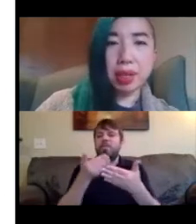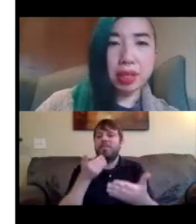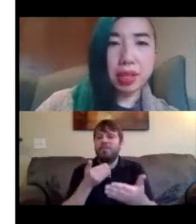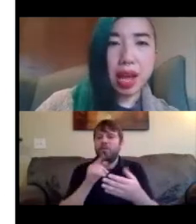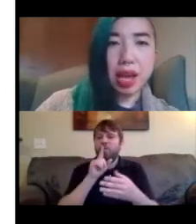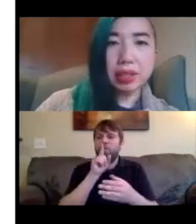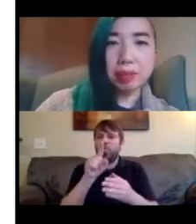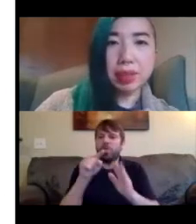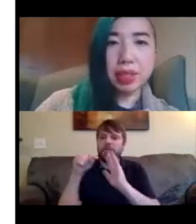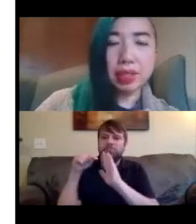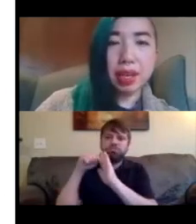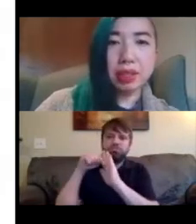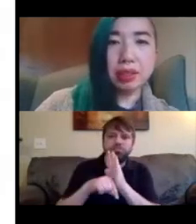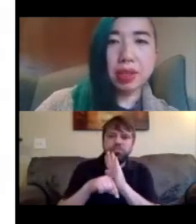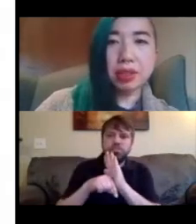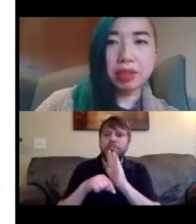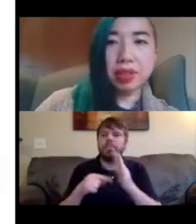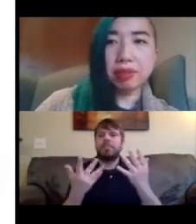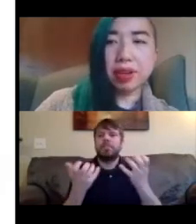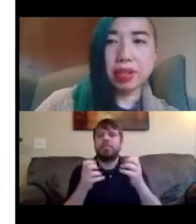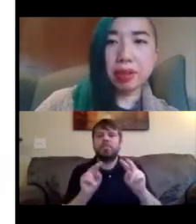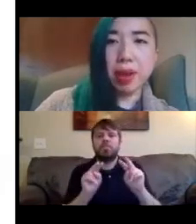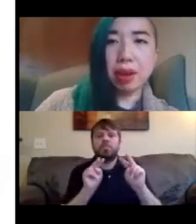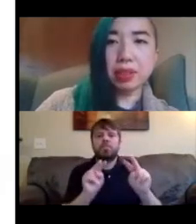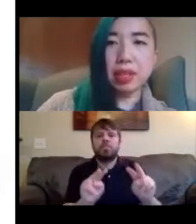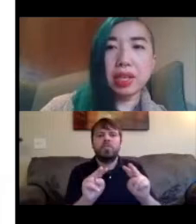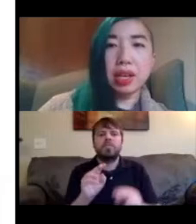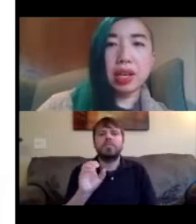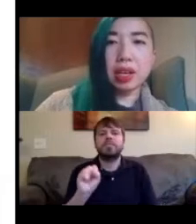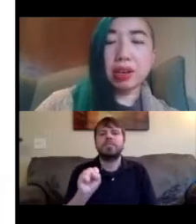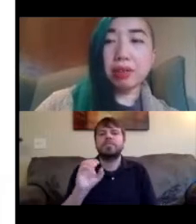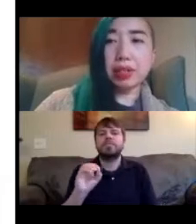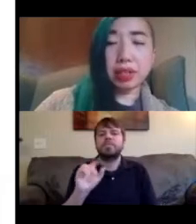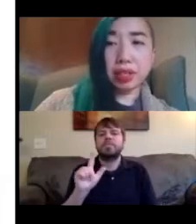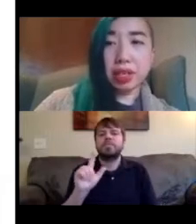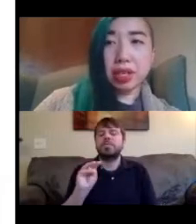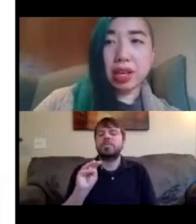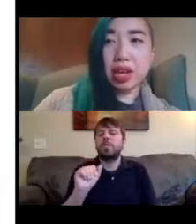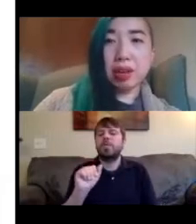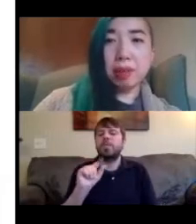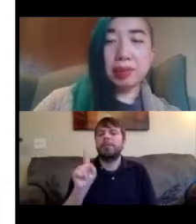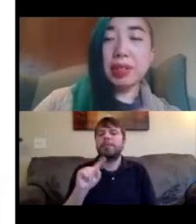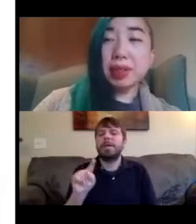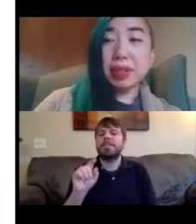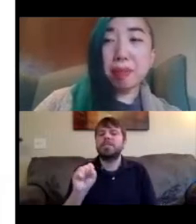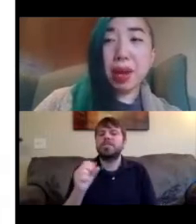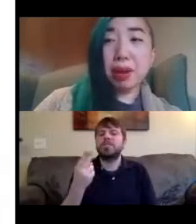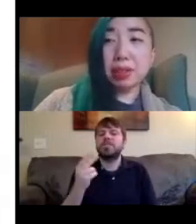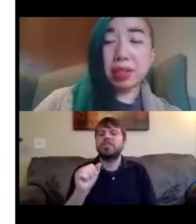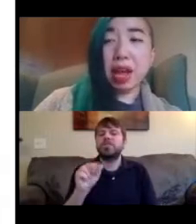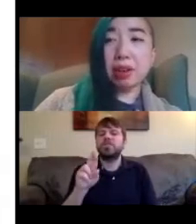look at something that Solmaz Sharif writes about erasure, specifically about how--I